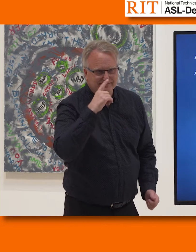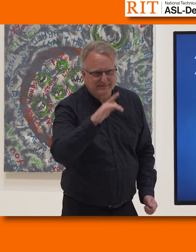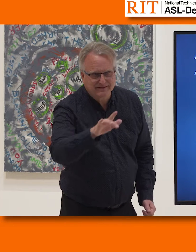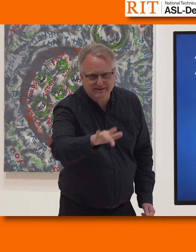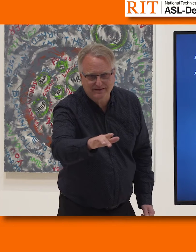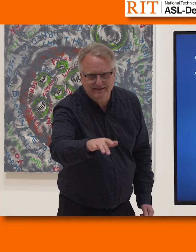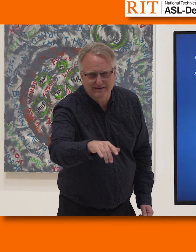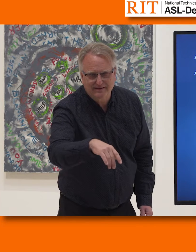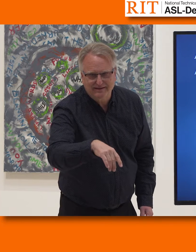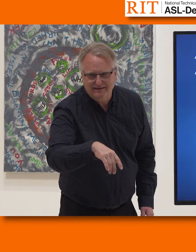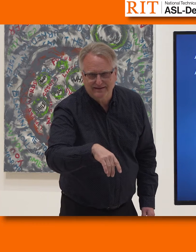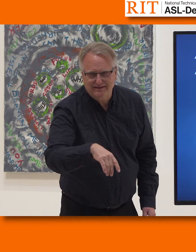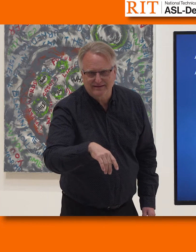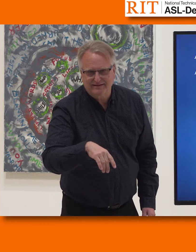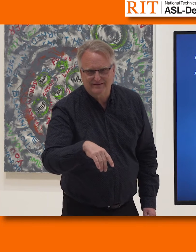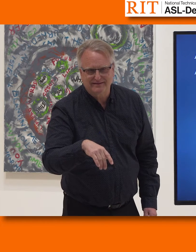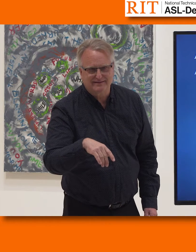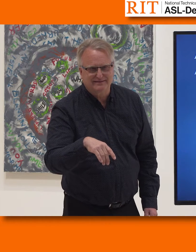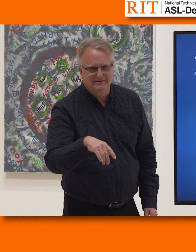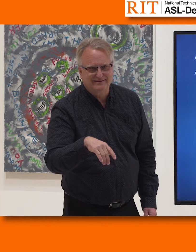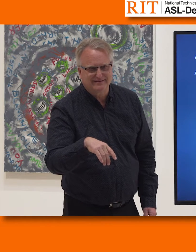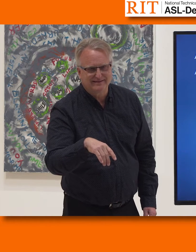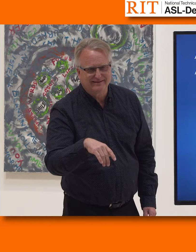And I do feel for the interpreter who's signing back to me.